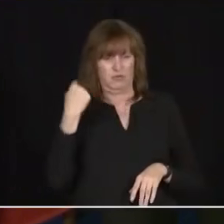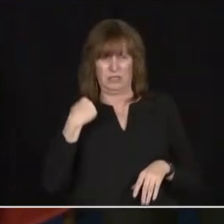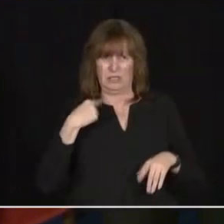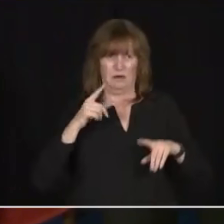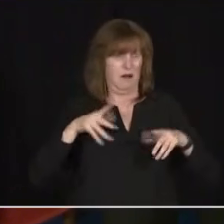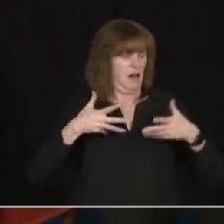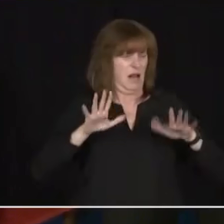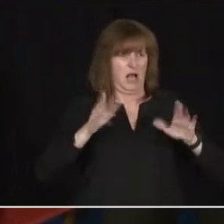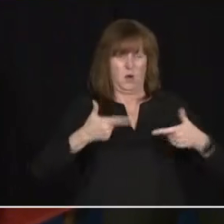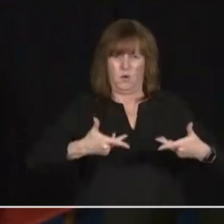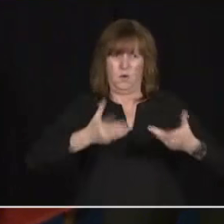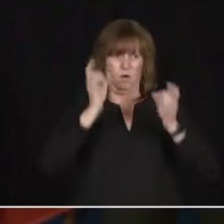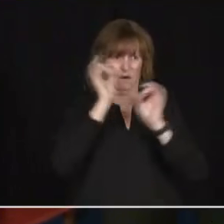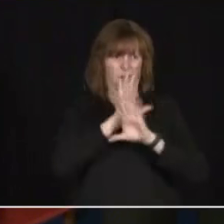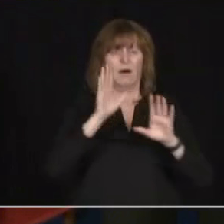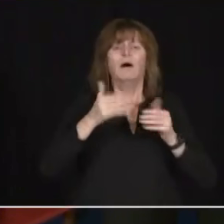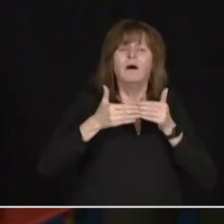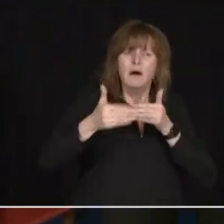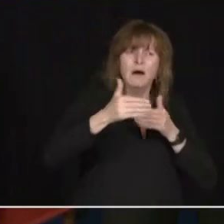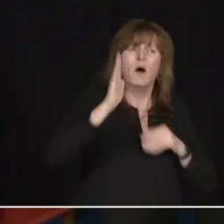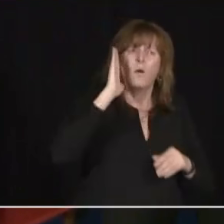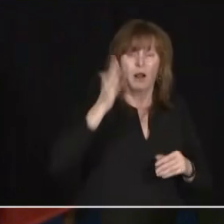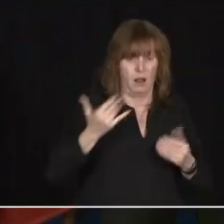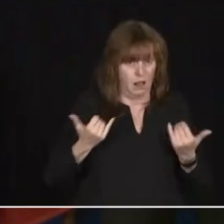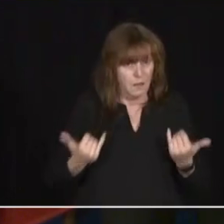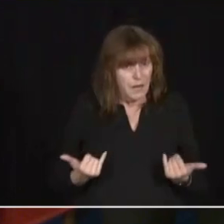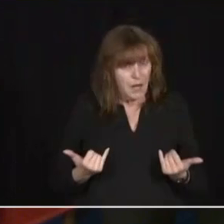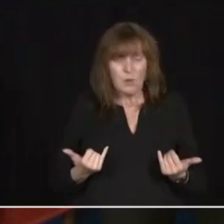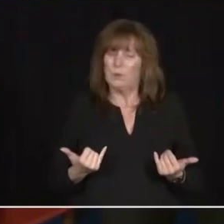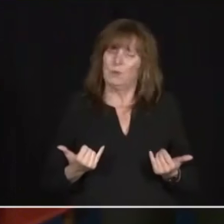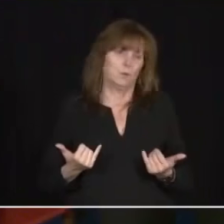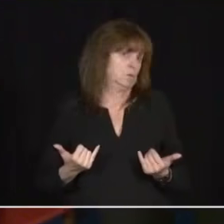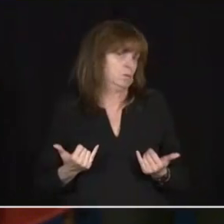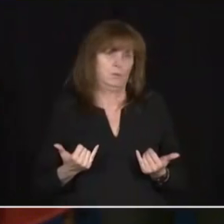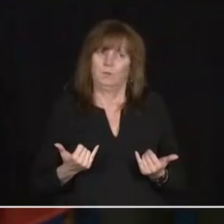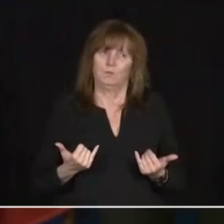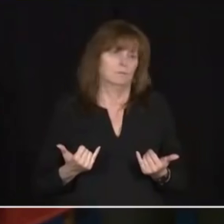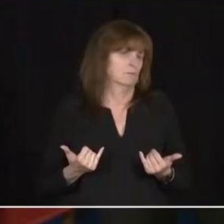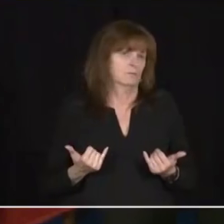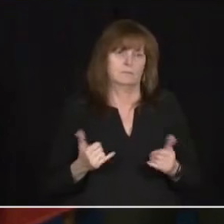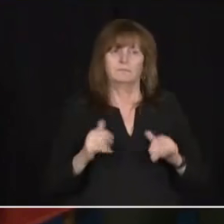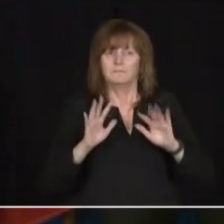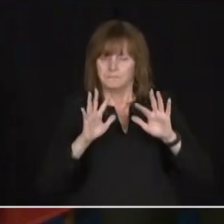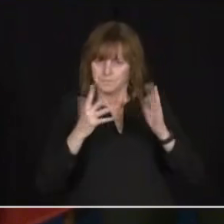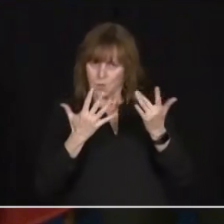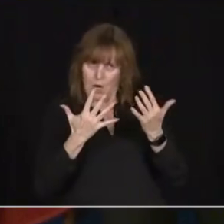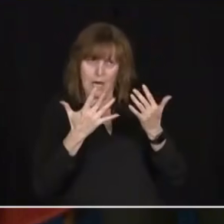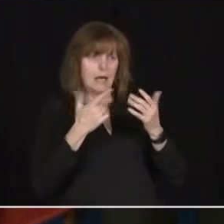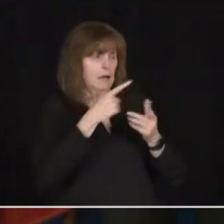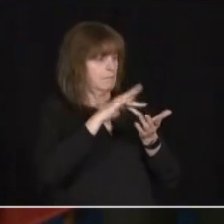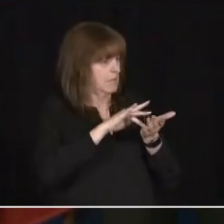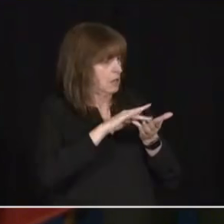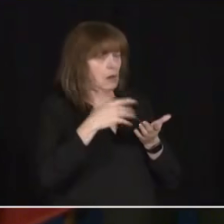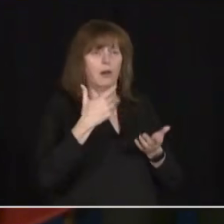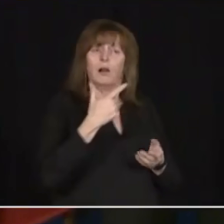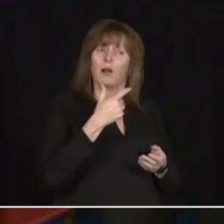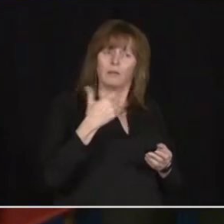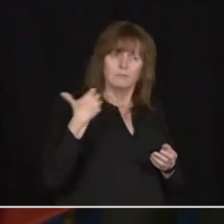And we will get to that point but I just want to make sure we get the green light from the chee.